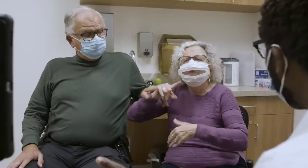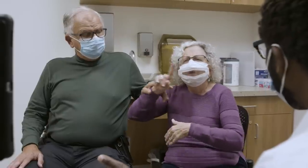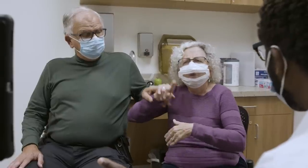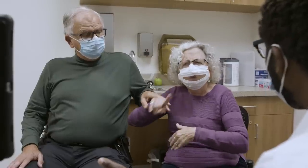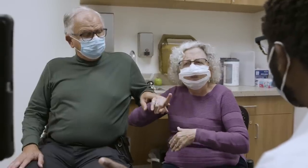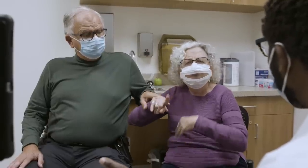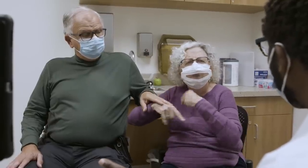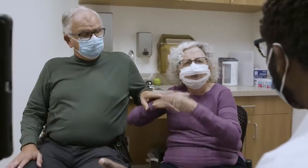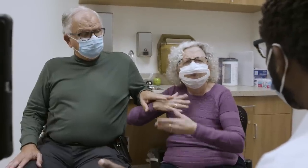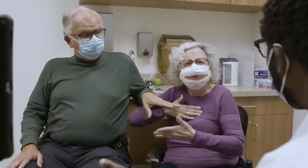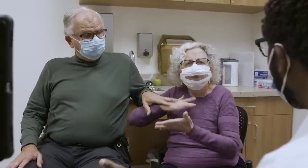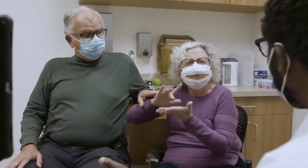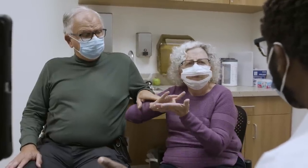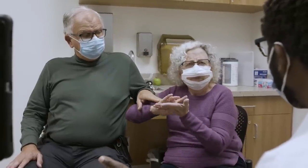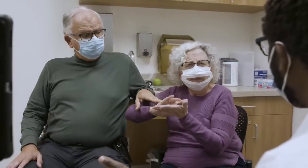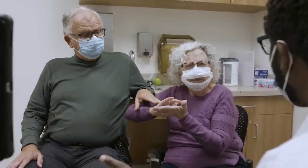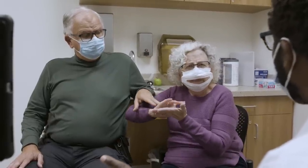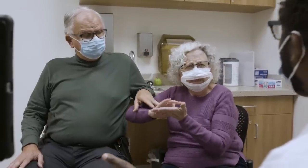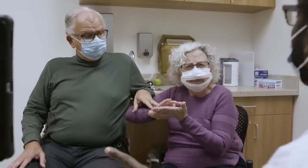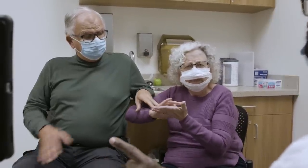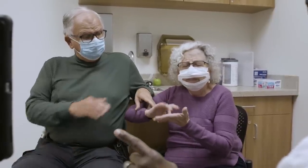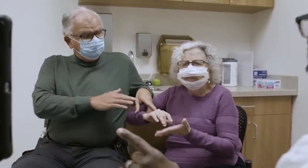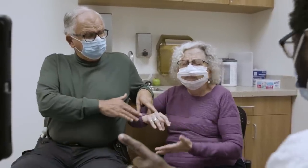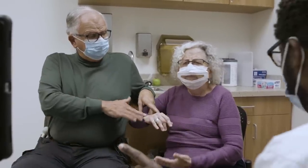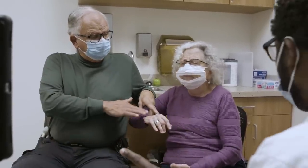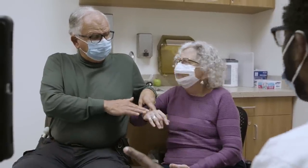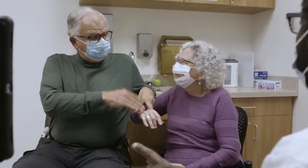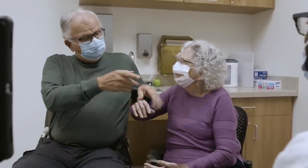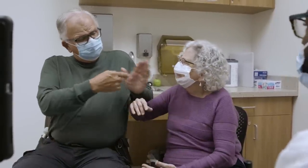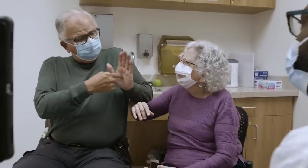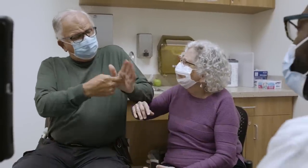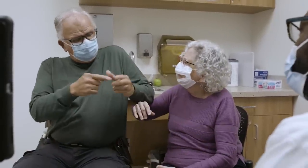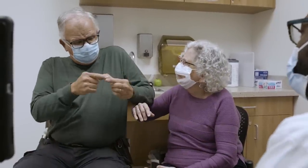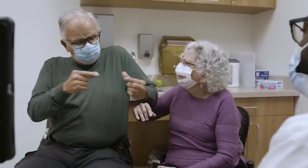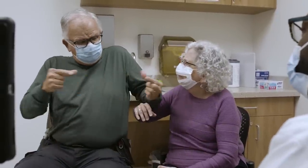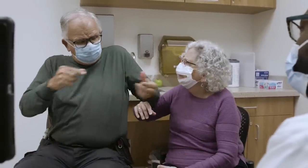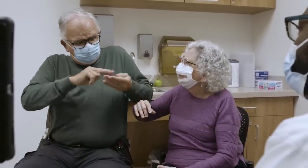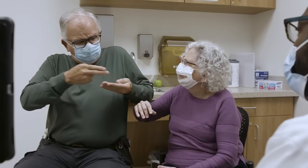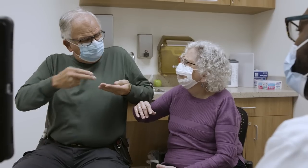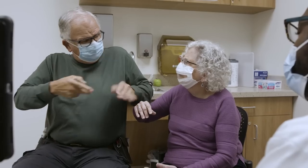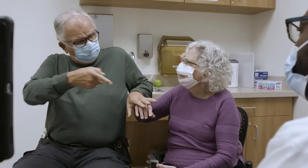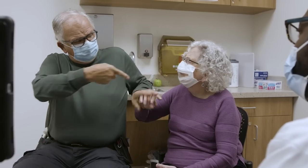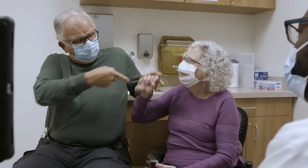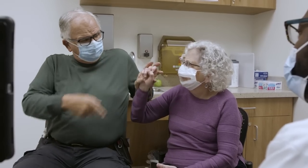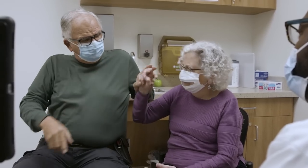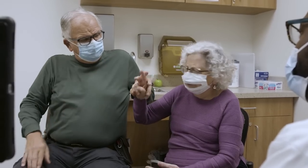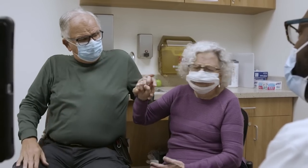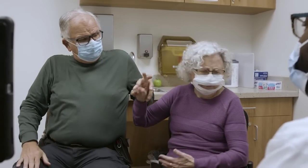I have a question regarding my medication. And this is Ray saying, “Ruby, why don’t you show him the pill organizer?”